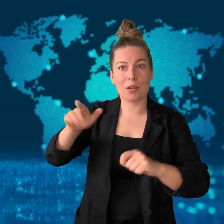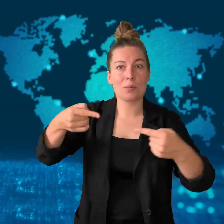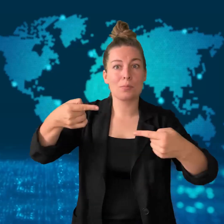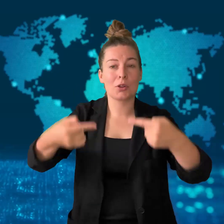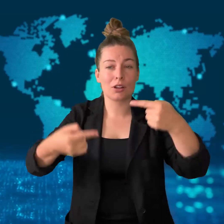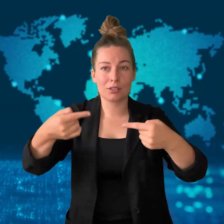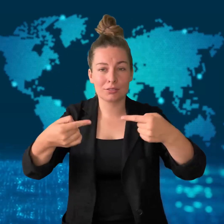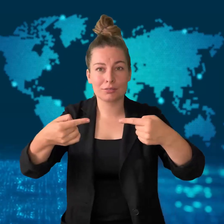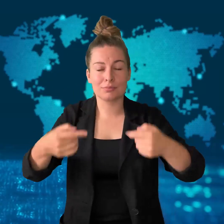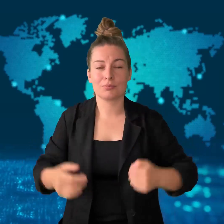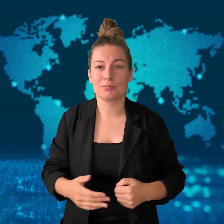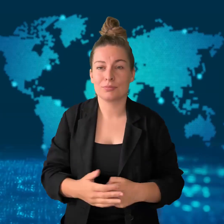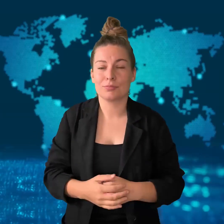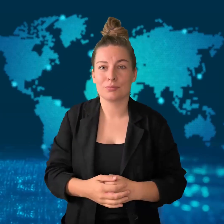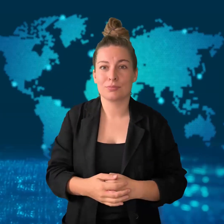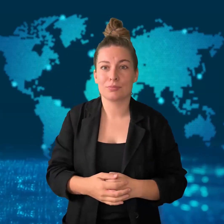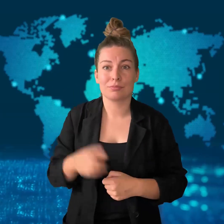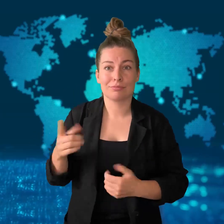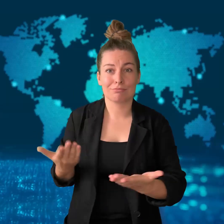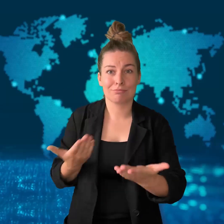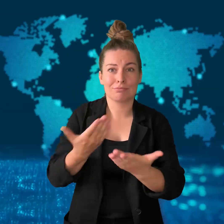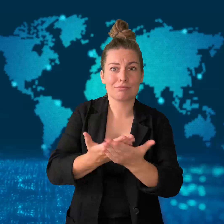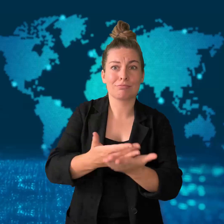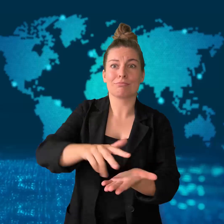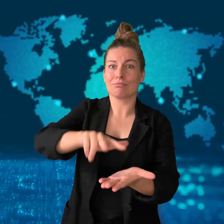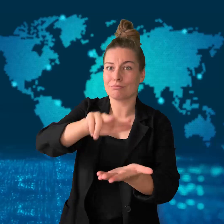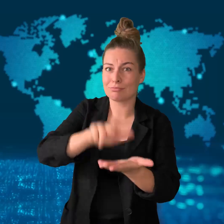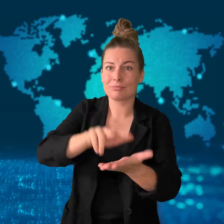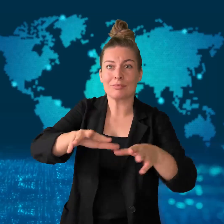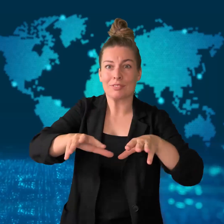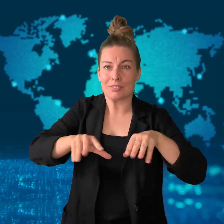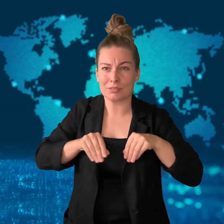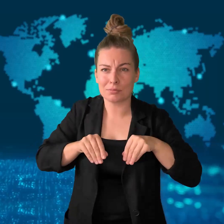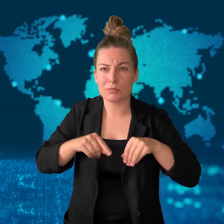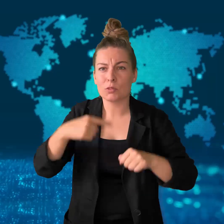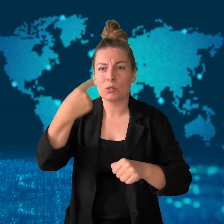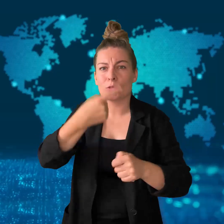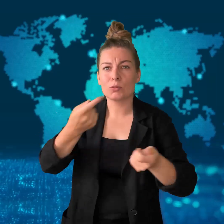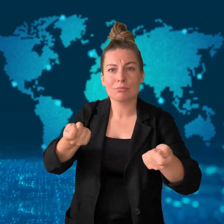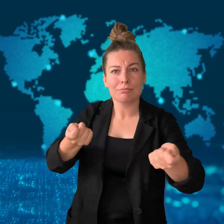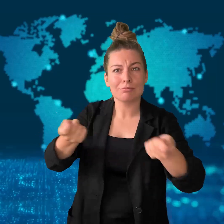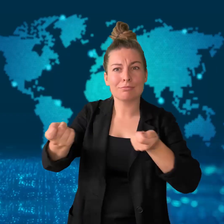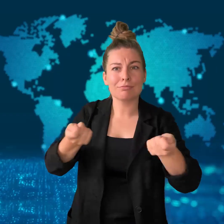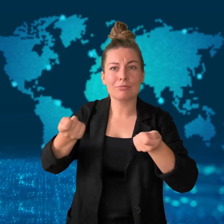The BJP is India's ruling party, and the bill was led